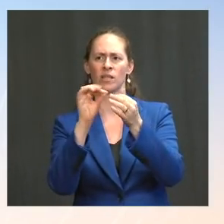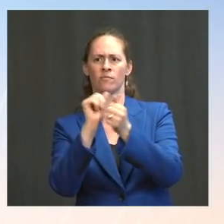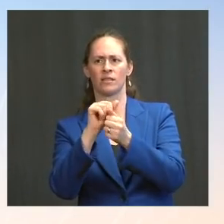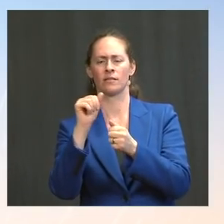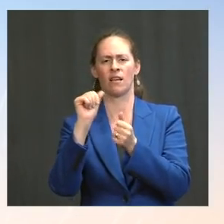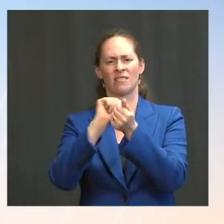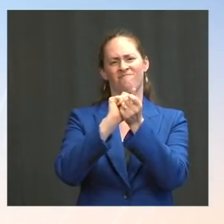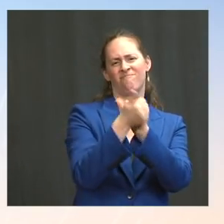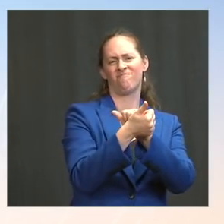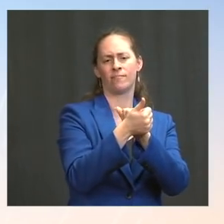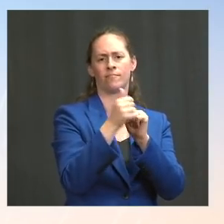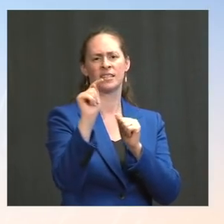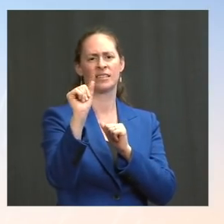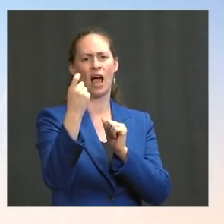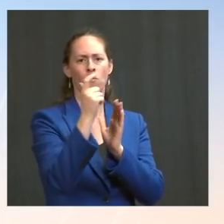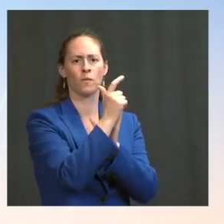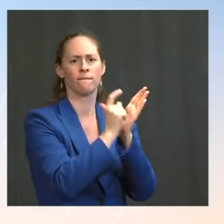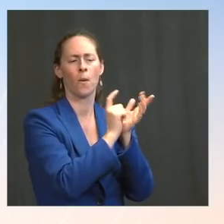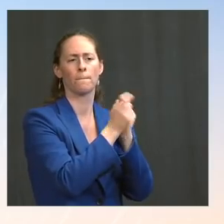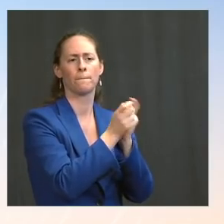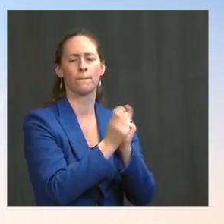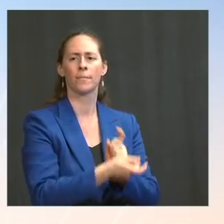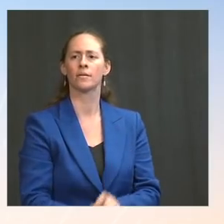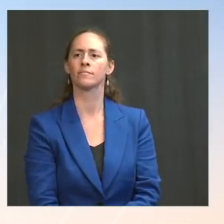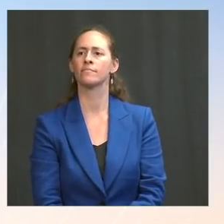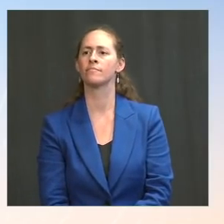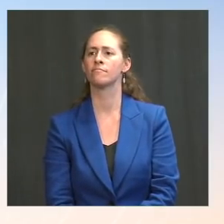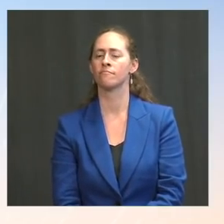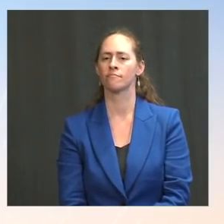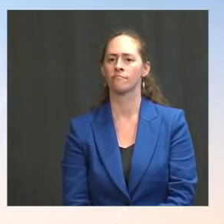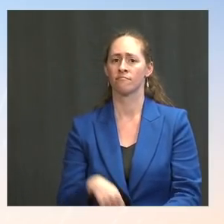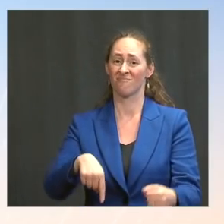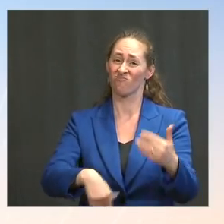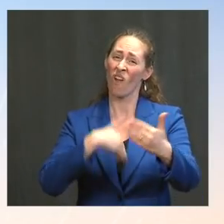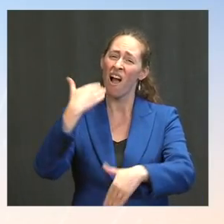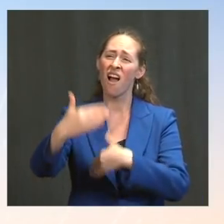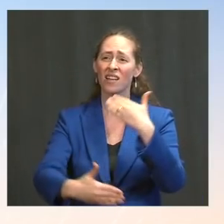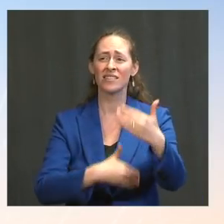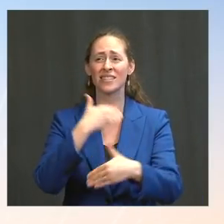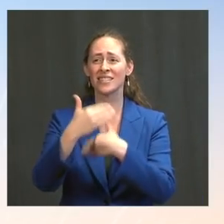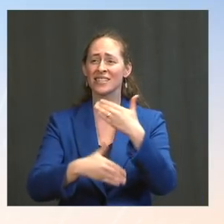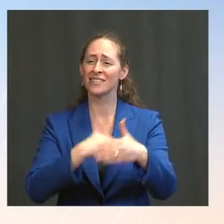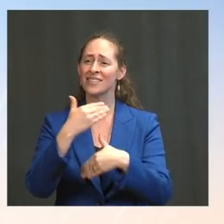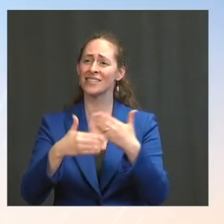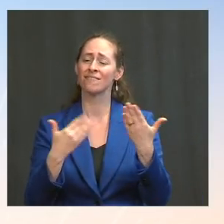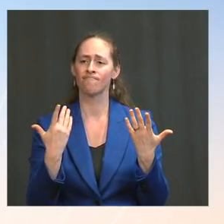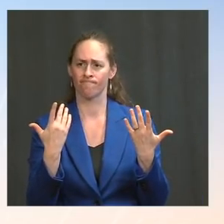We -- to your question about the remaining countries, this is a process. We saw at the G7, there were questions: